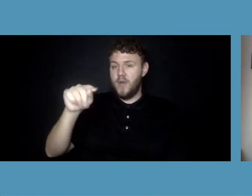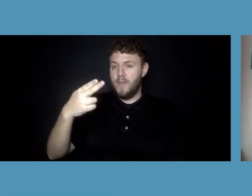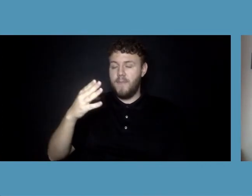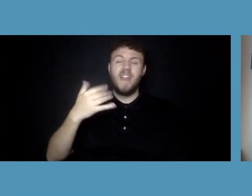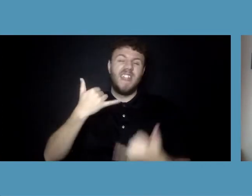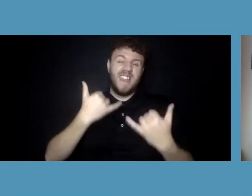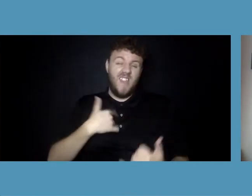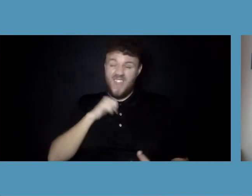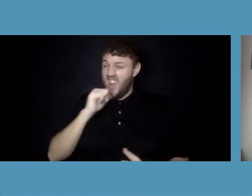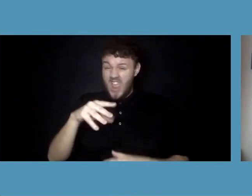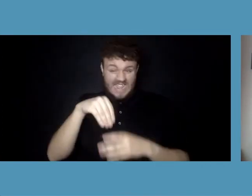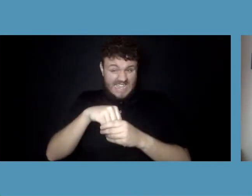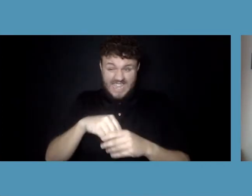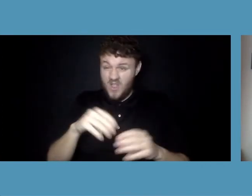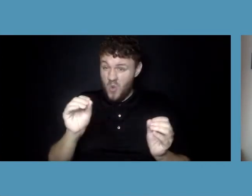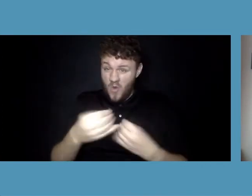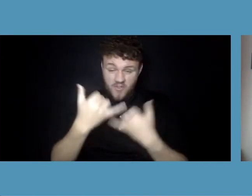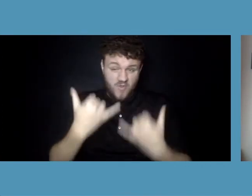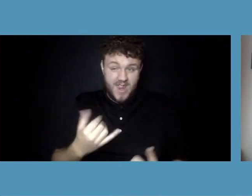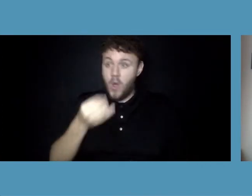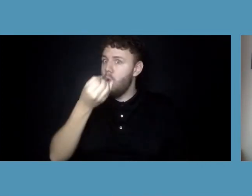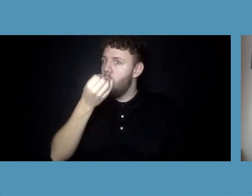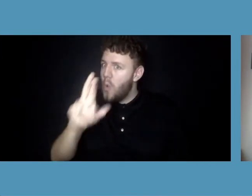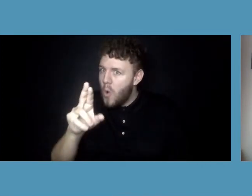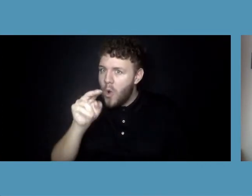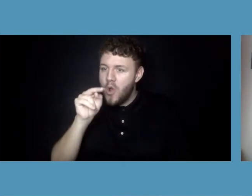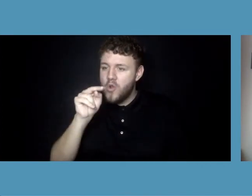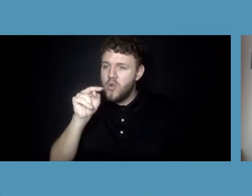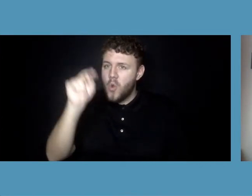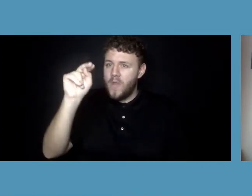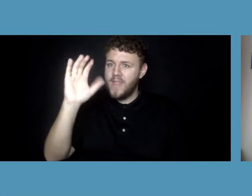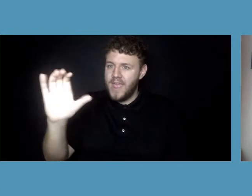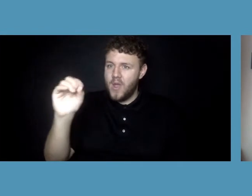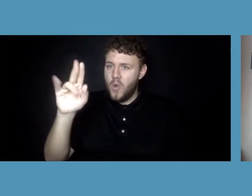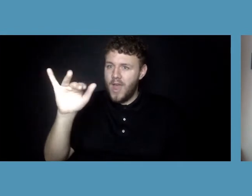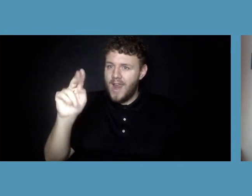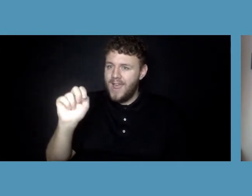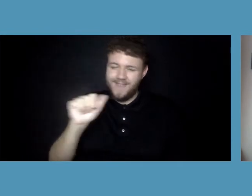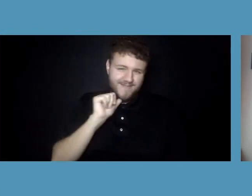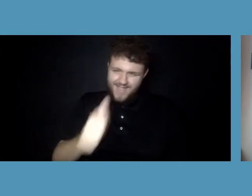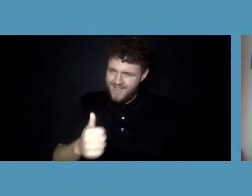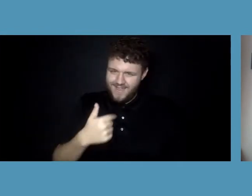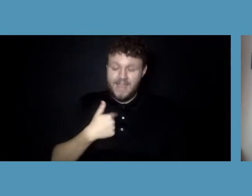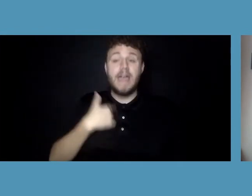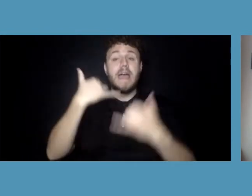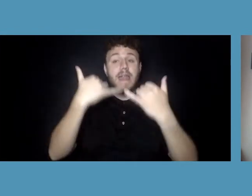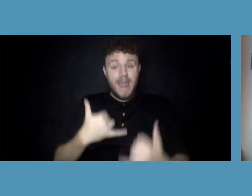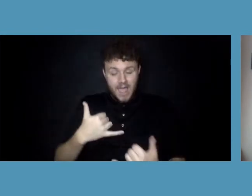or in the state of North Carolina at this moment. I am in Columbia, South Carolina,